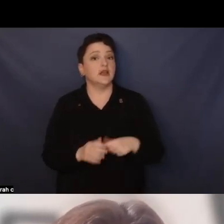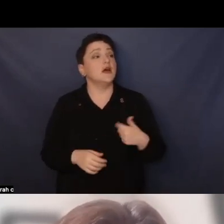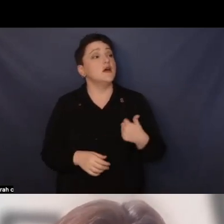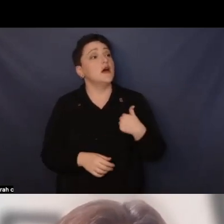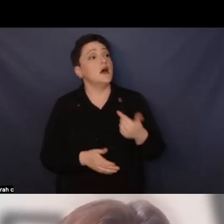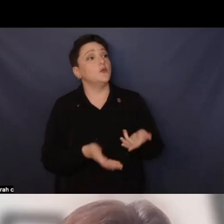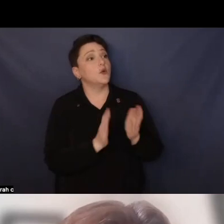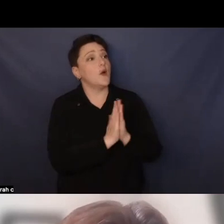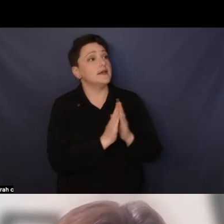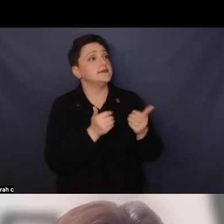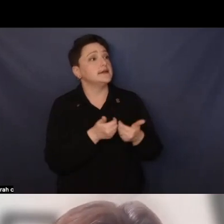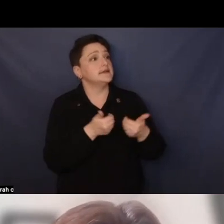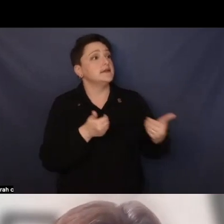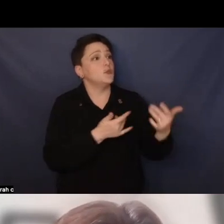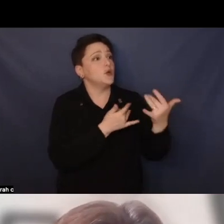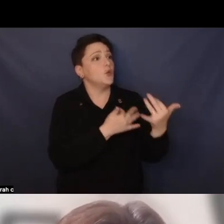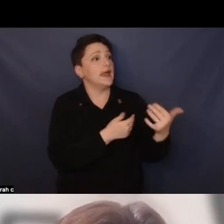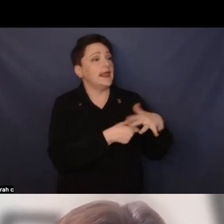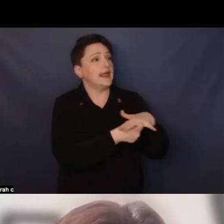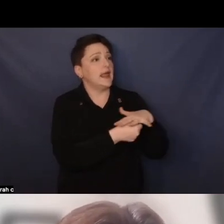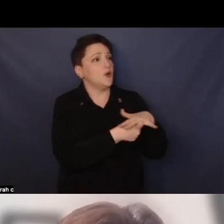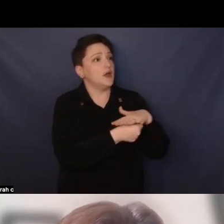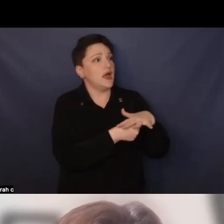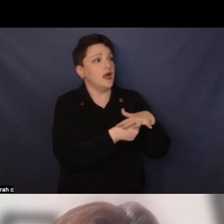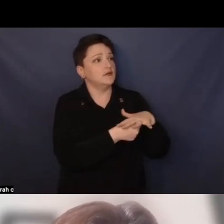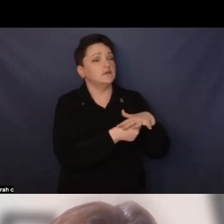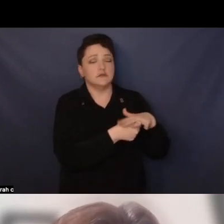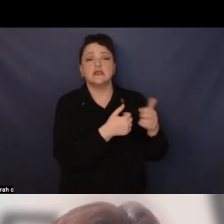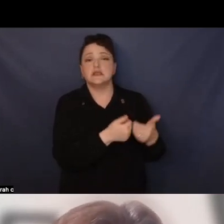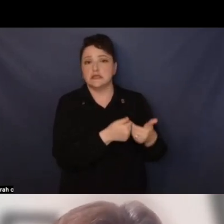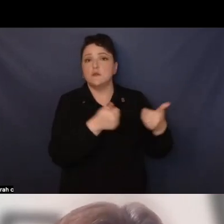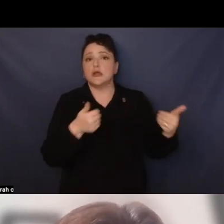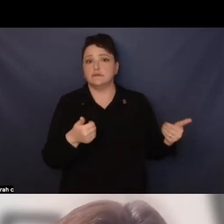themselves instead of in a waiting room with unmasked people and that providers and staff